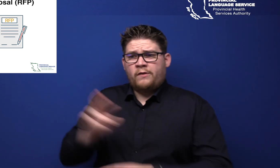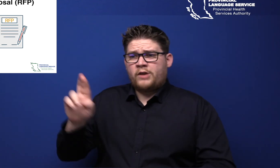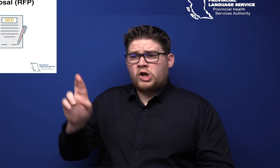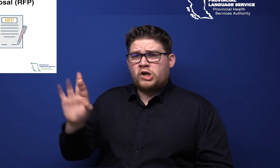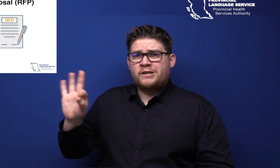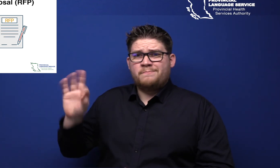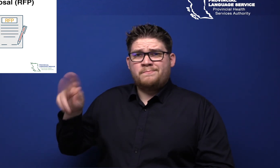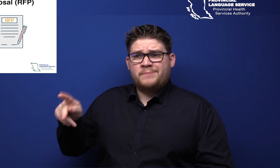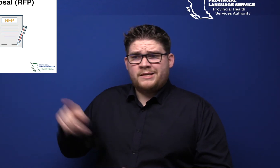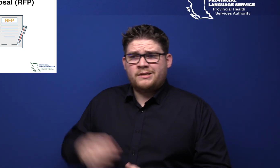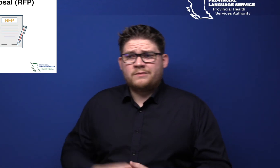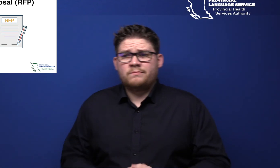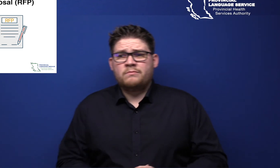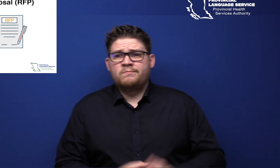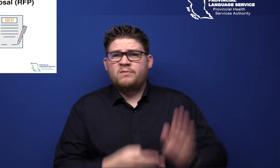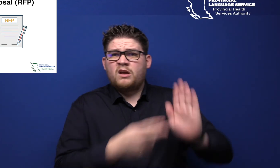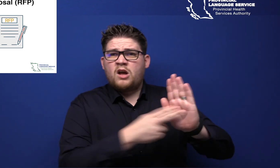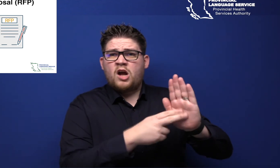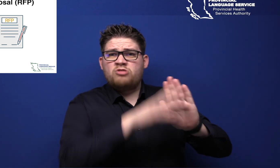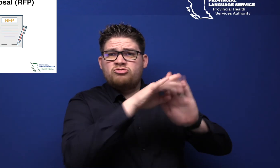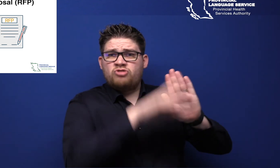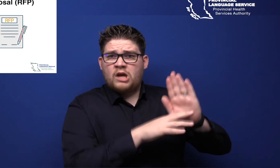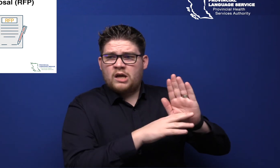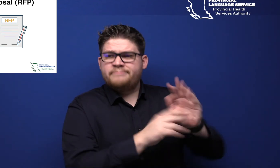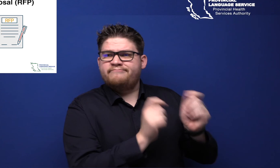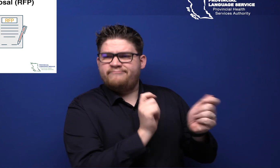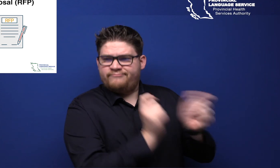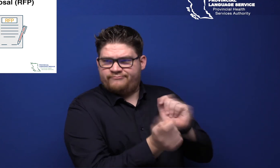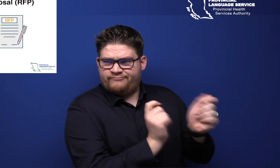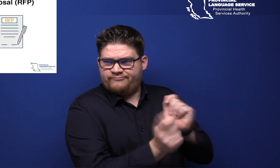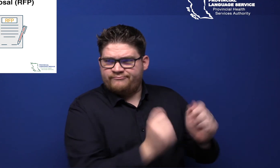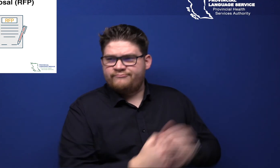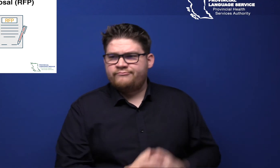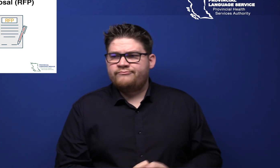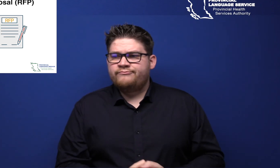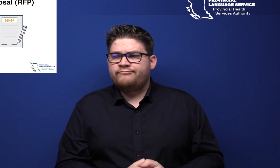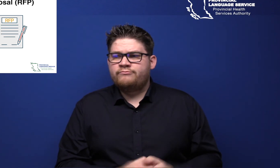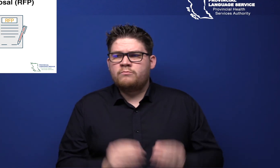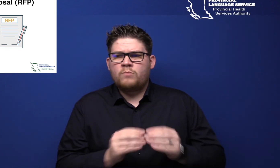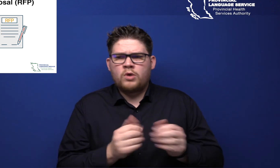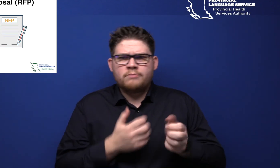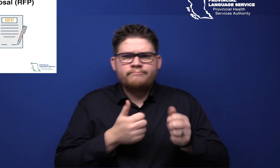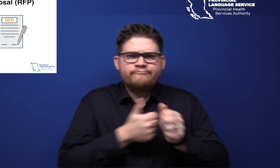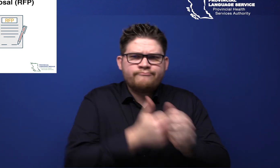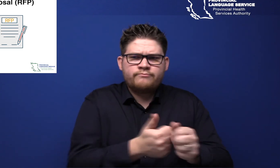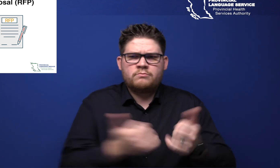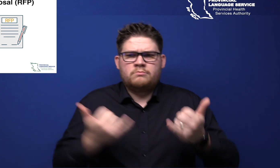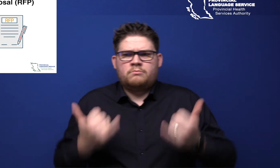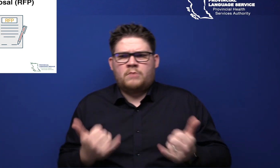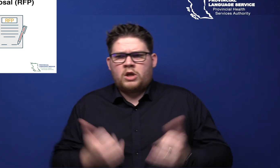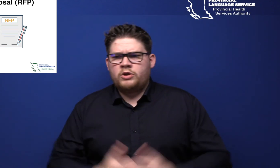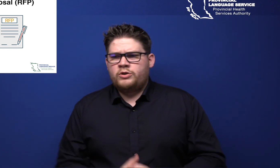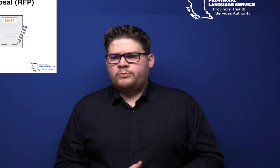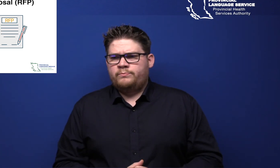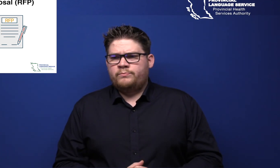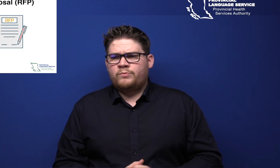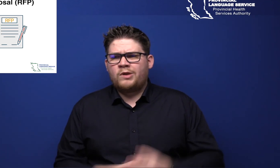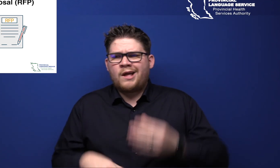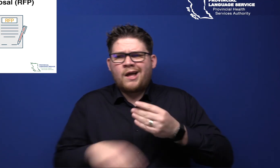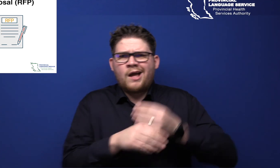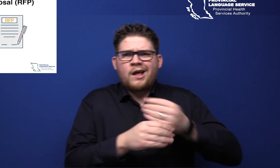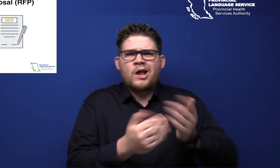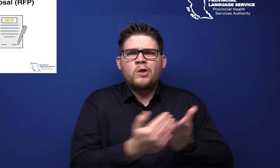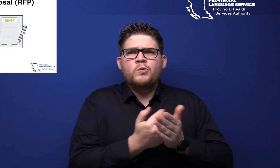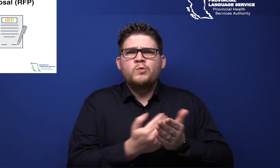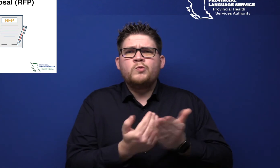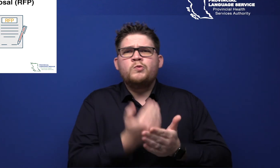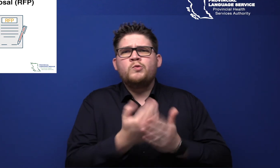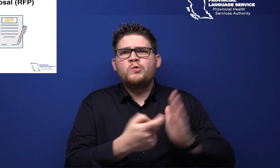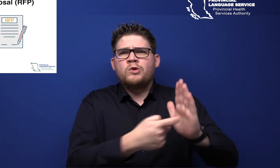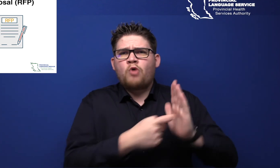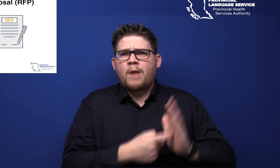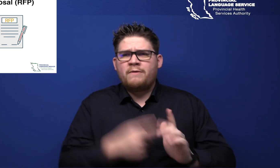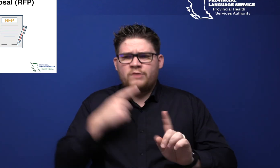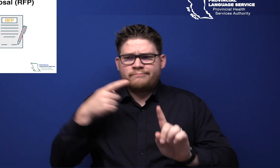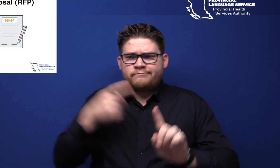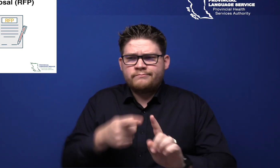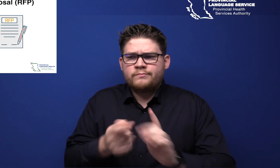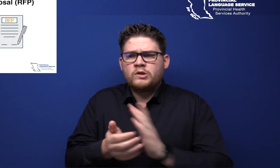PRIOR TO THE RFP PROPOSAL PROCESS, WE UPDATED THE CONTRACTUAL REQUIREMENTS FOR THE VENDOR TO MAKE THEM MORE STRINGENT.